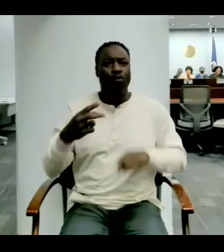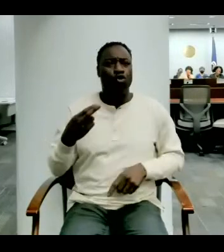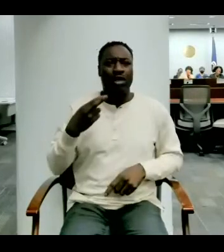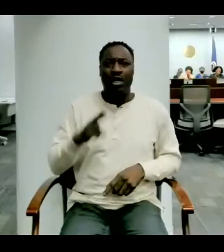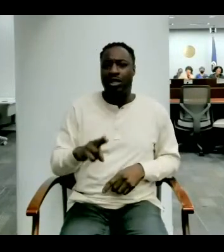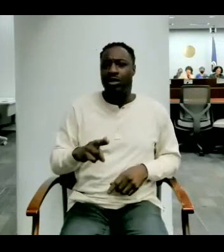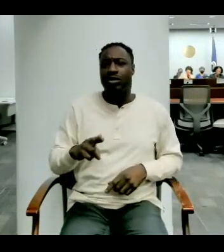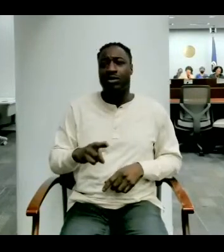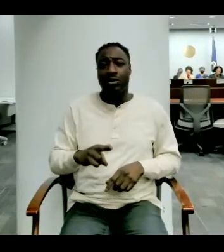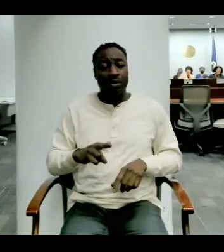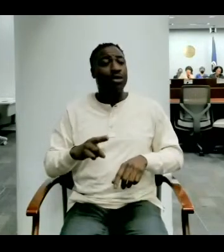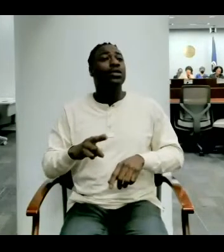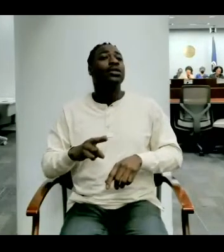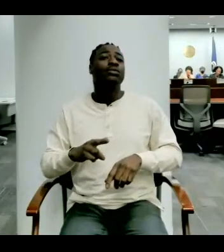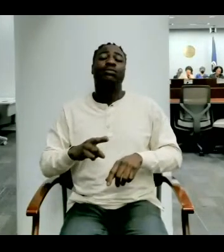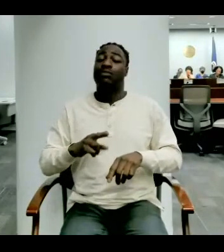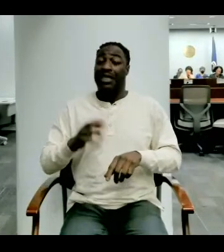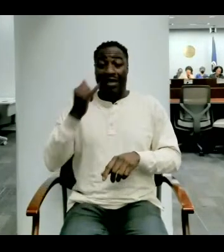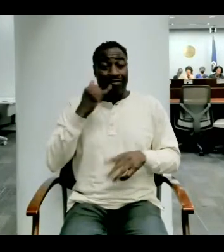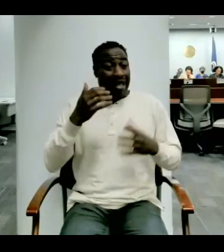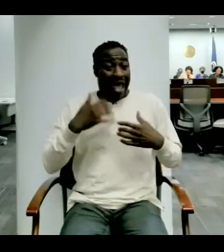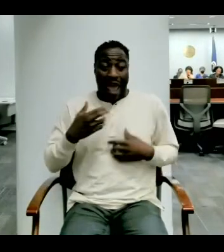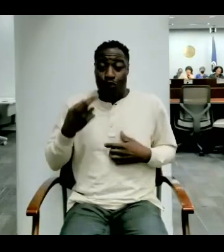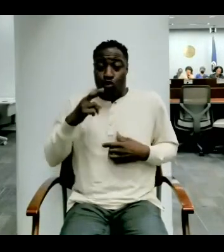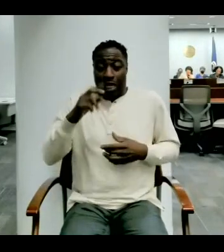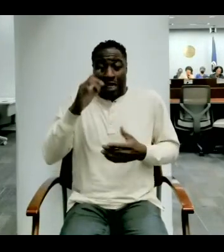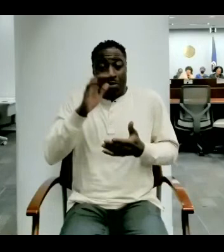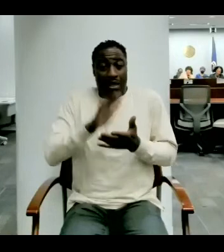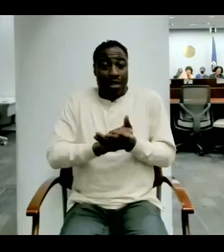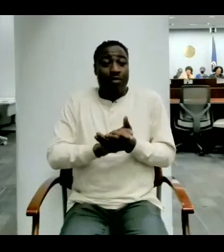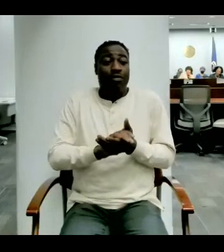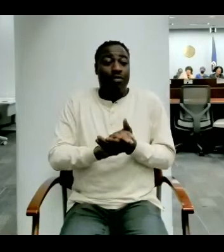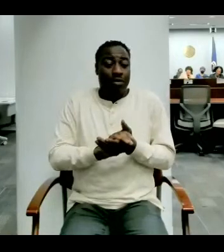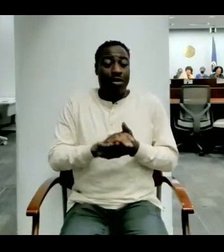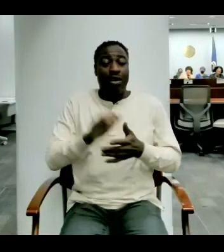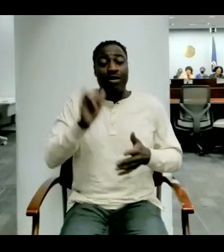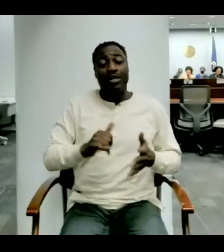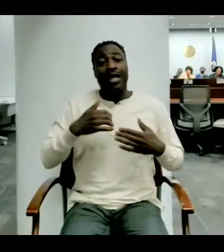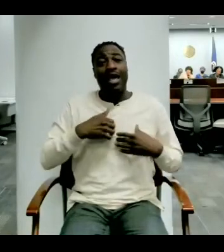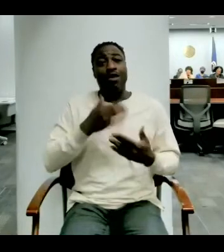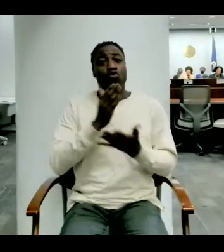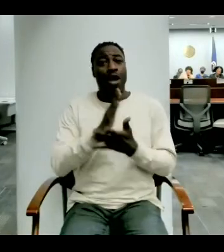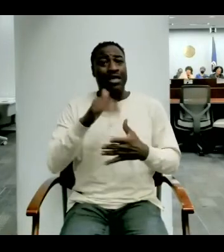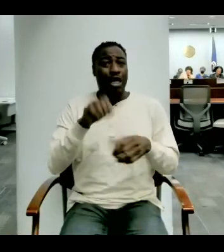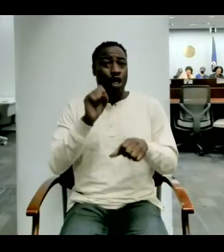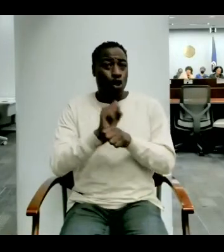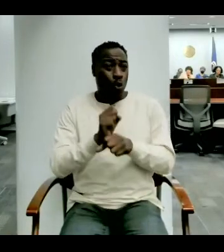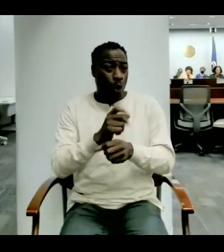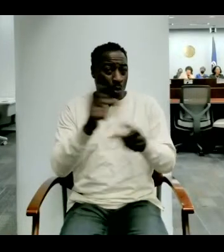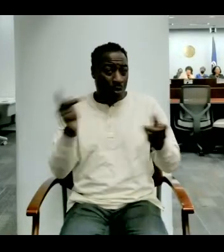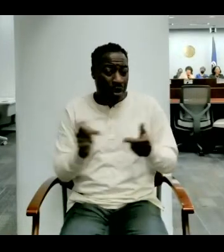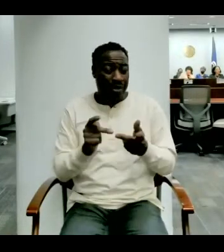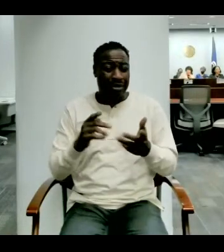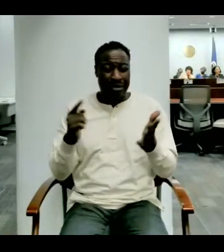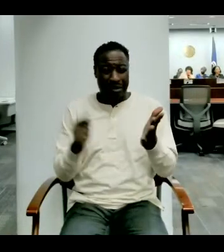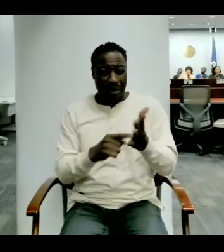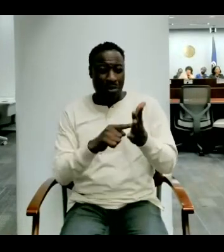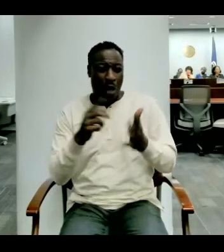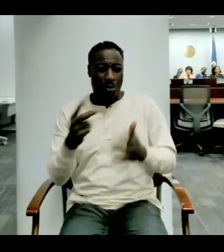as they have that sincerely held religious belief know that they have rights in the workplace too and do you see hesitancy um related